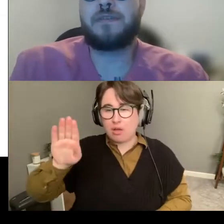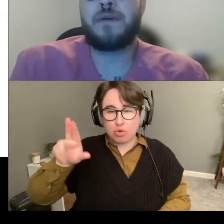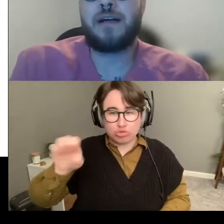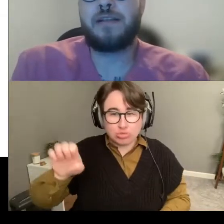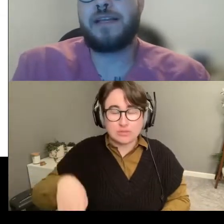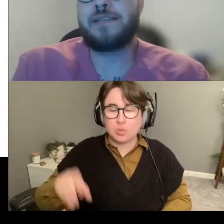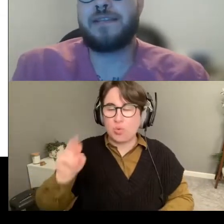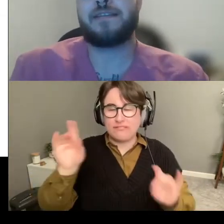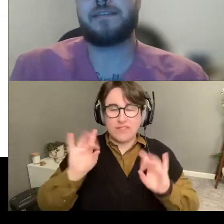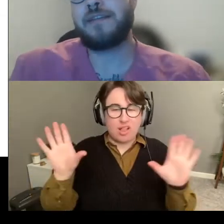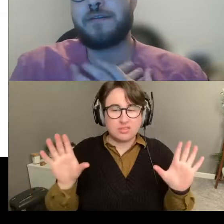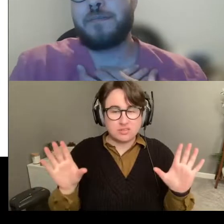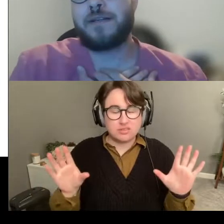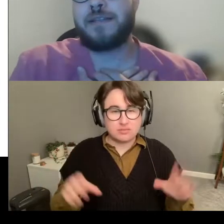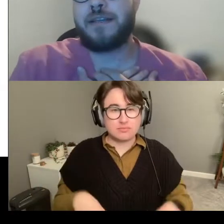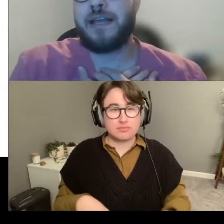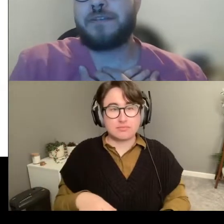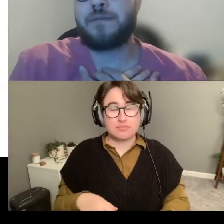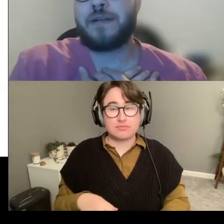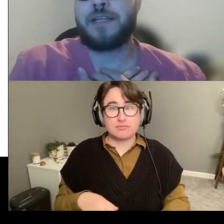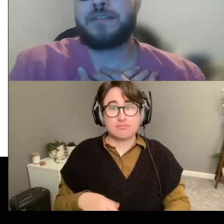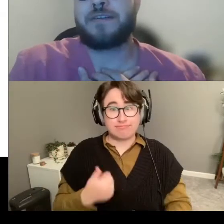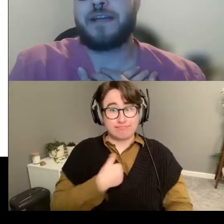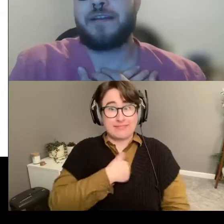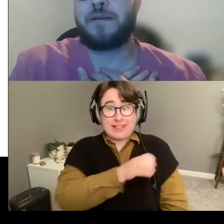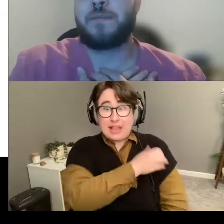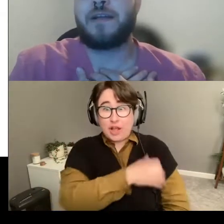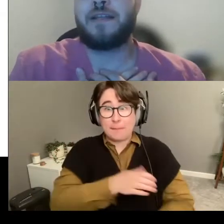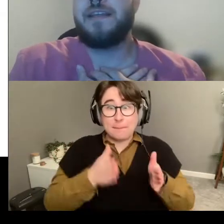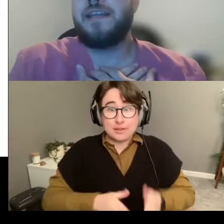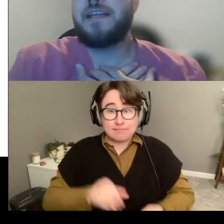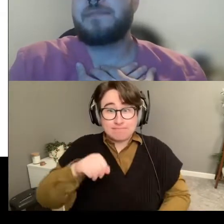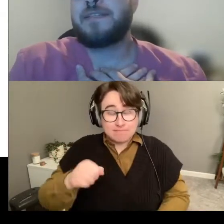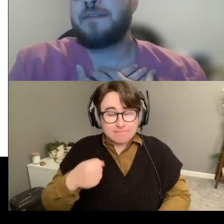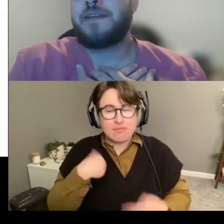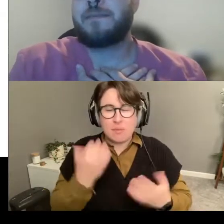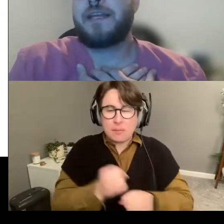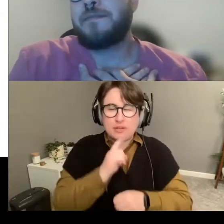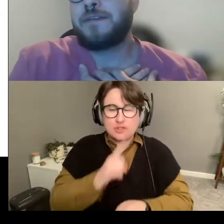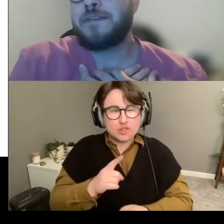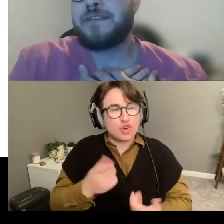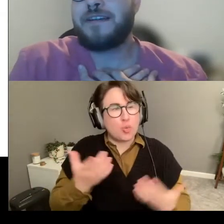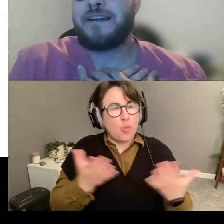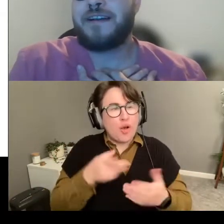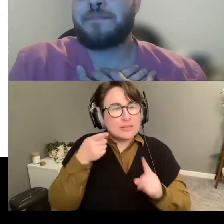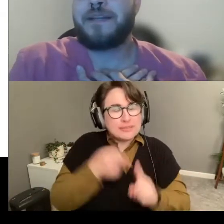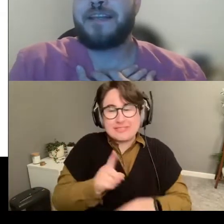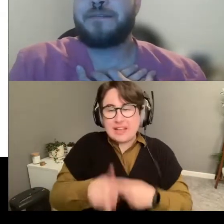So while, as a clinical person, I do wanna make sure I know what specific behaviors are happening,